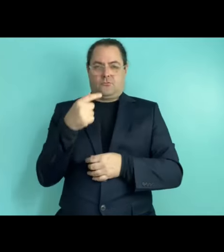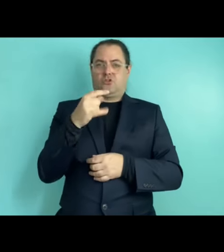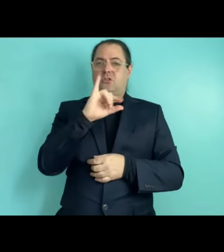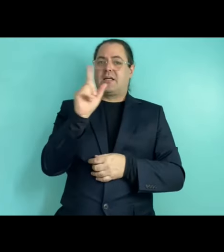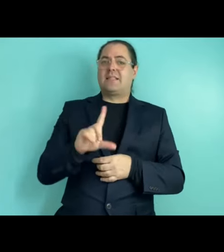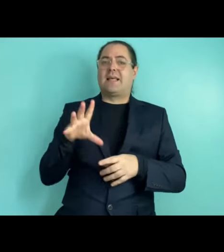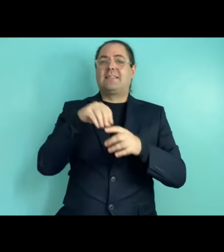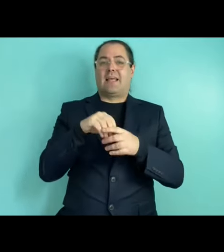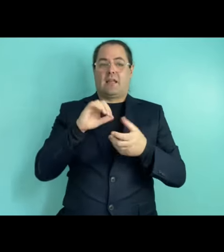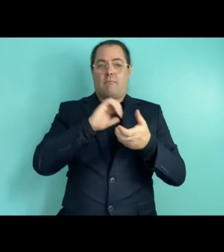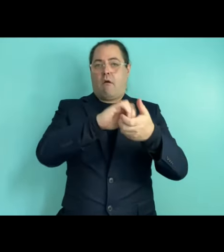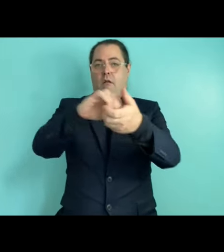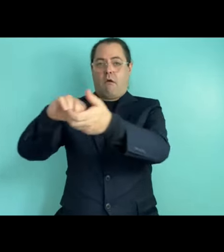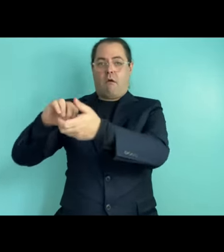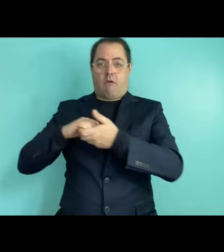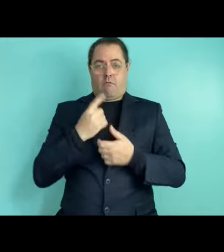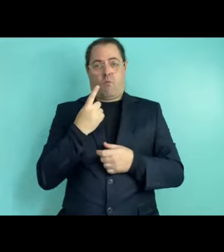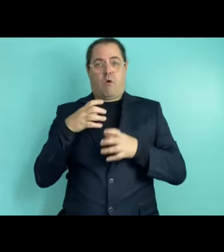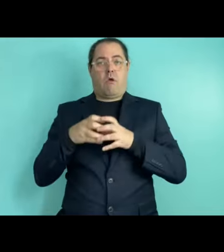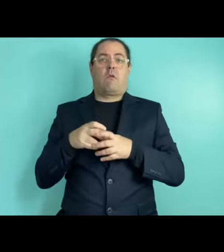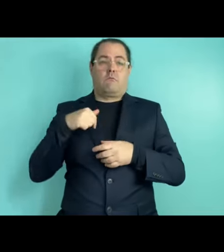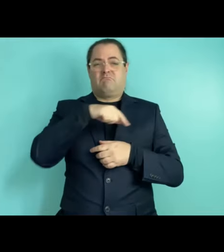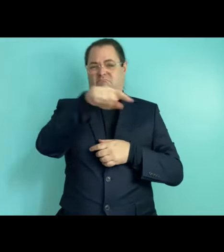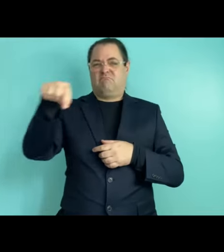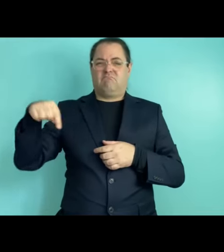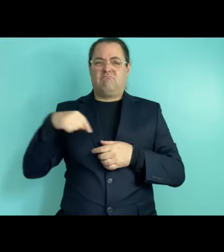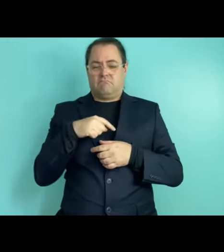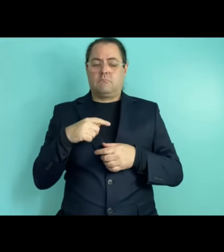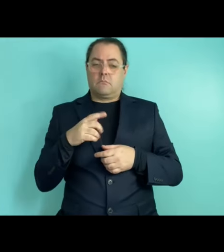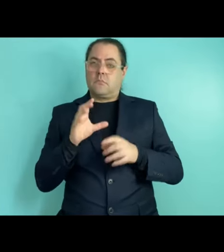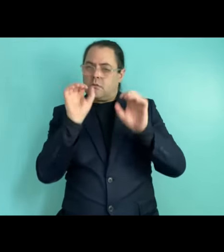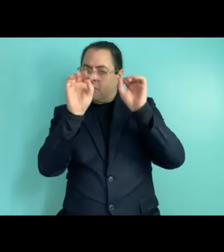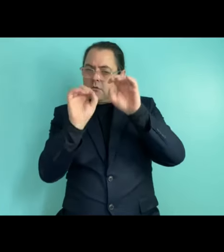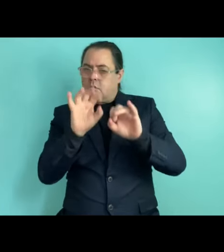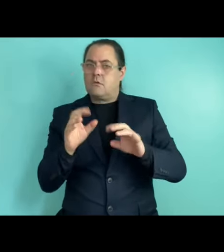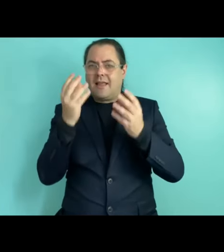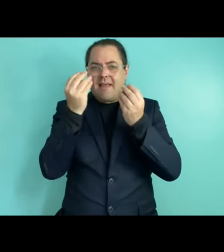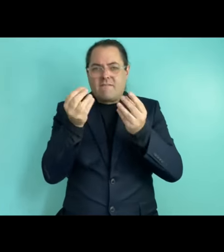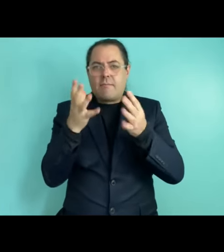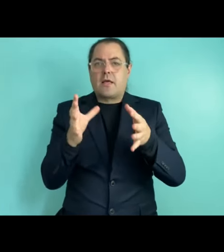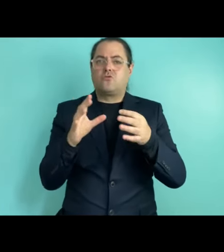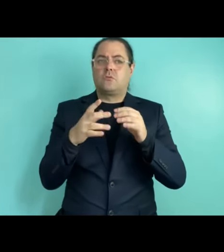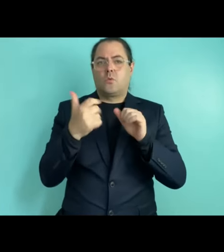We are made sure that the content in this portal have knowledge and practices around